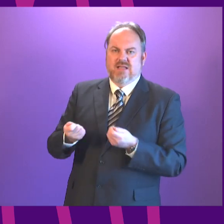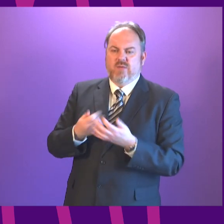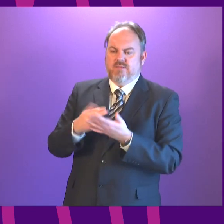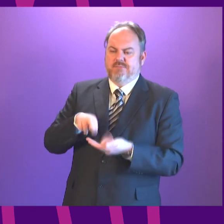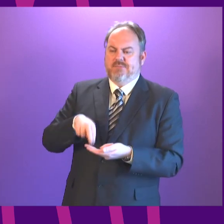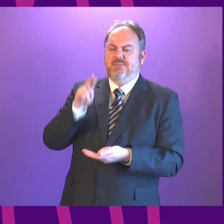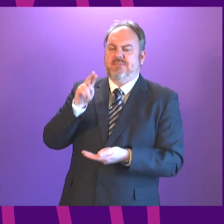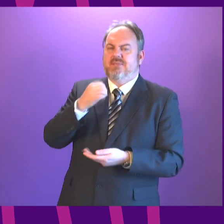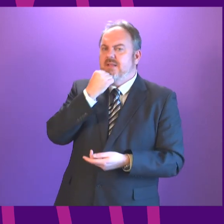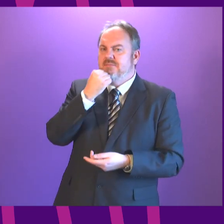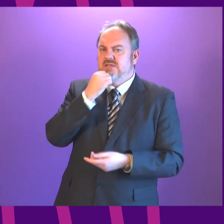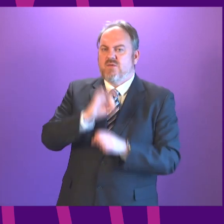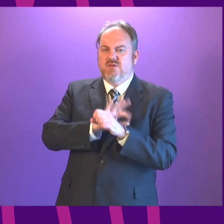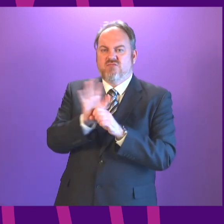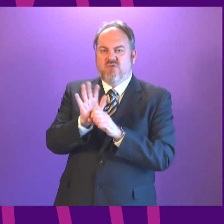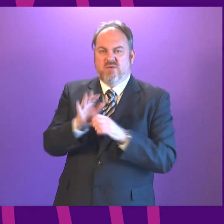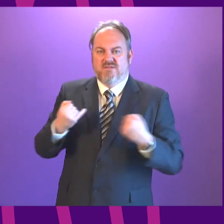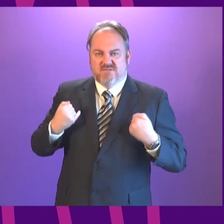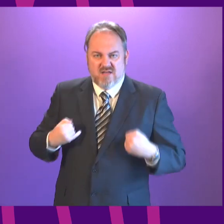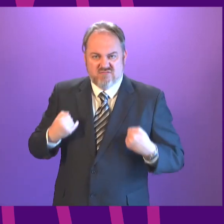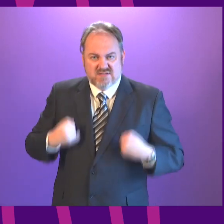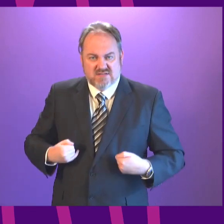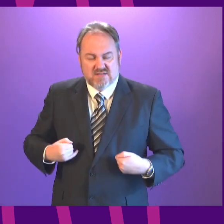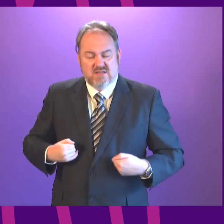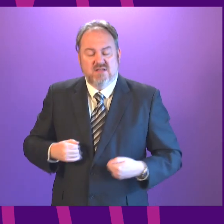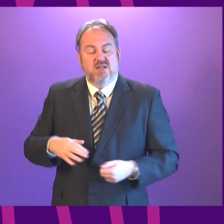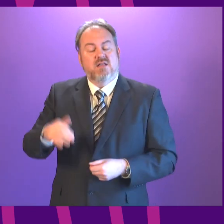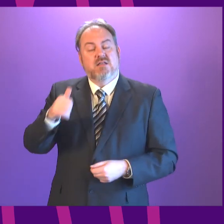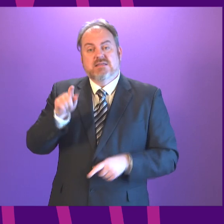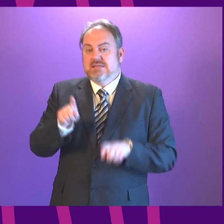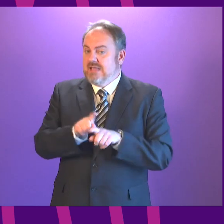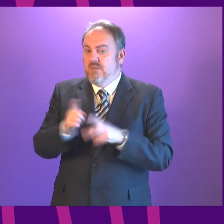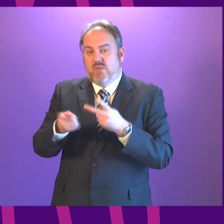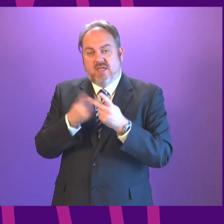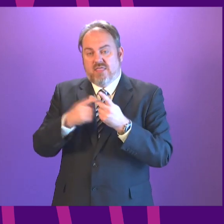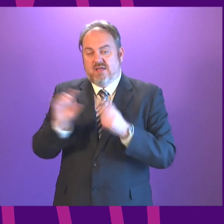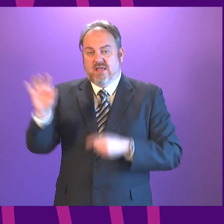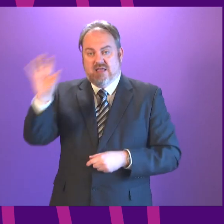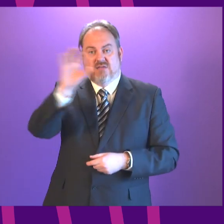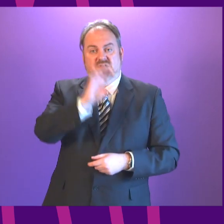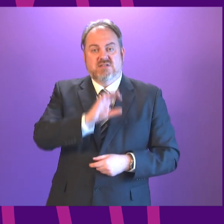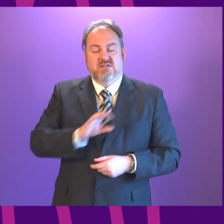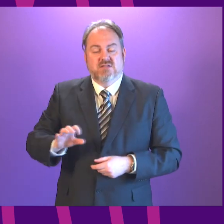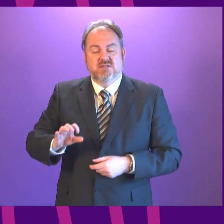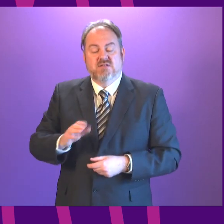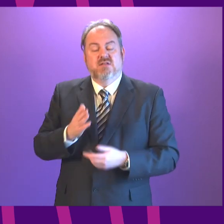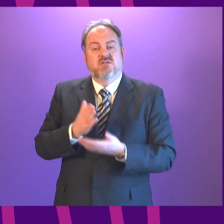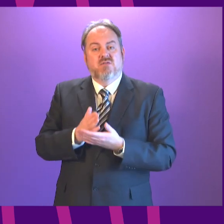NHS Borders in recent days, as well. Overall, if we look at the numbers that I have given